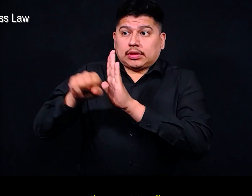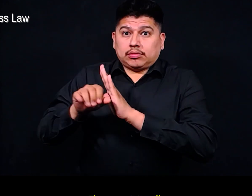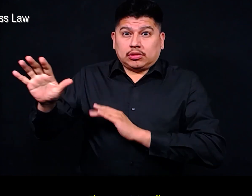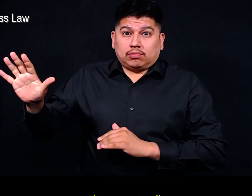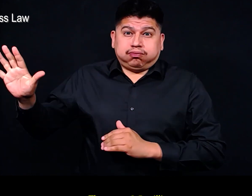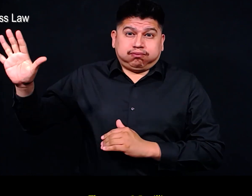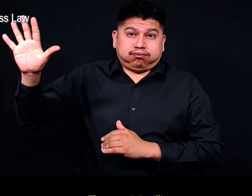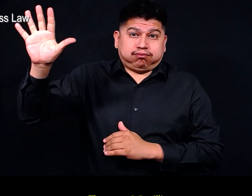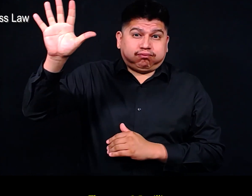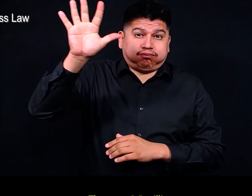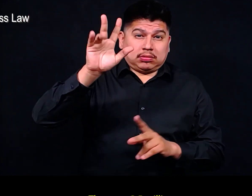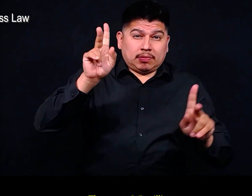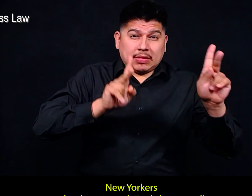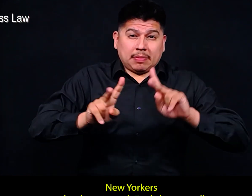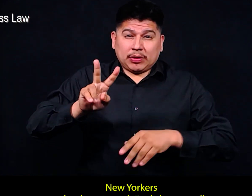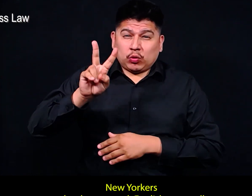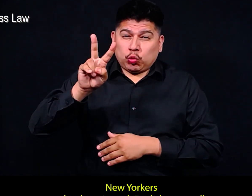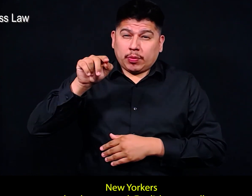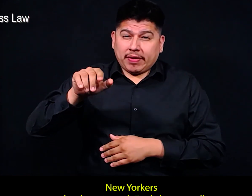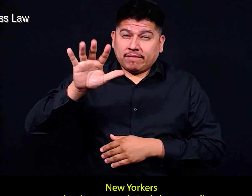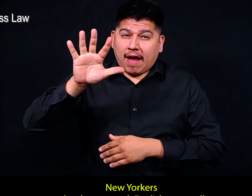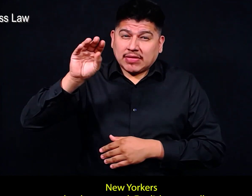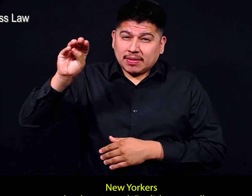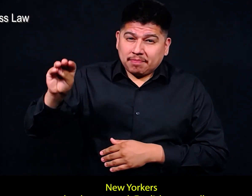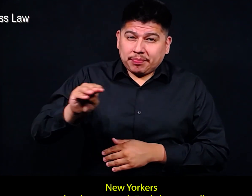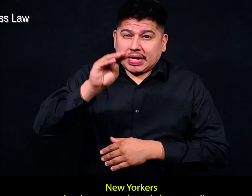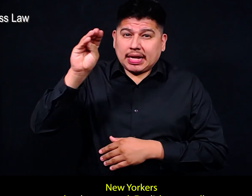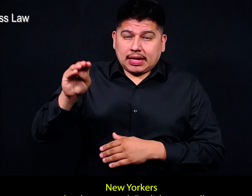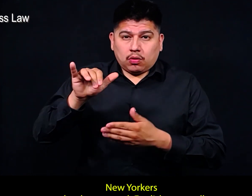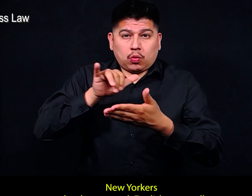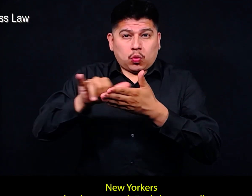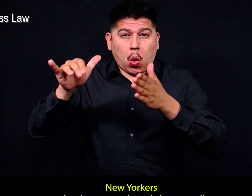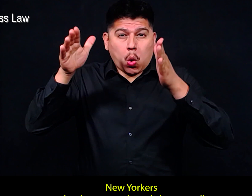There are 2.5 million New Yorkers who do not speak English very well.